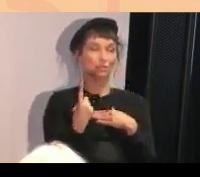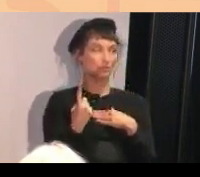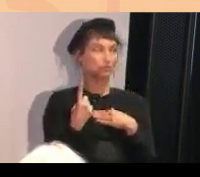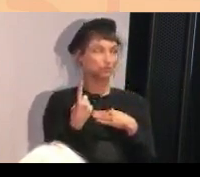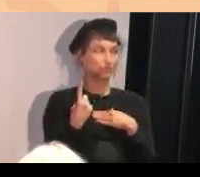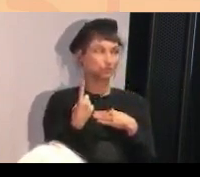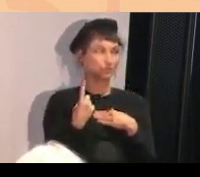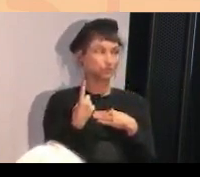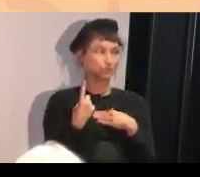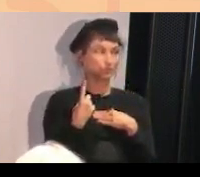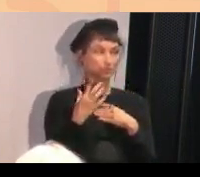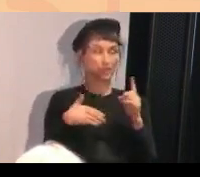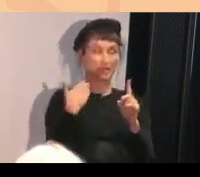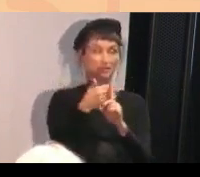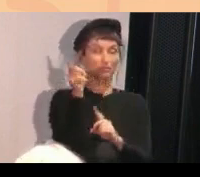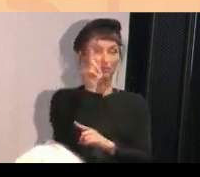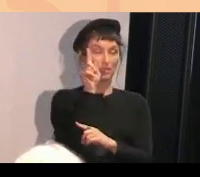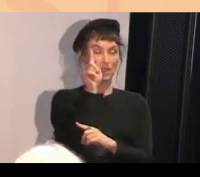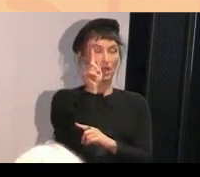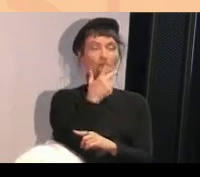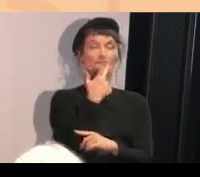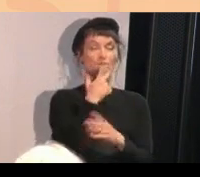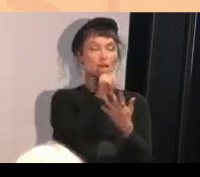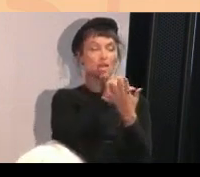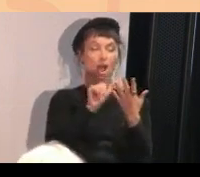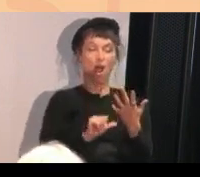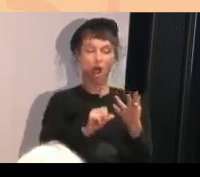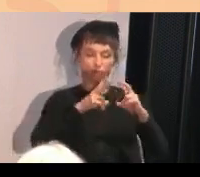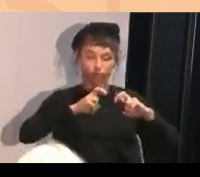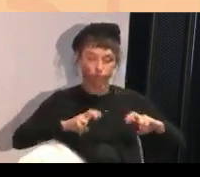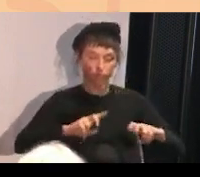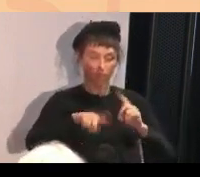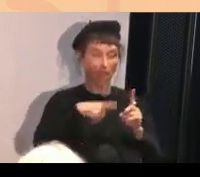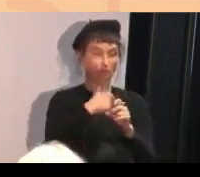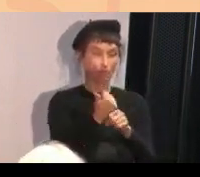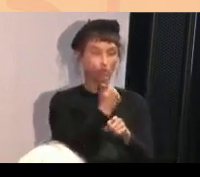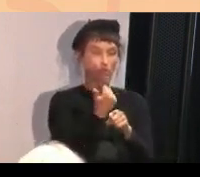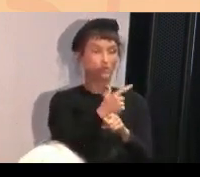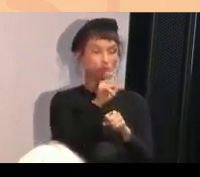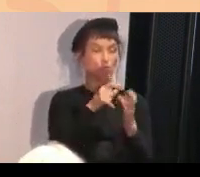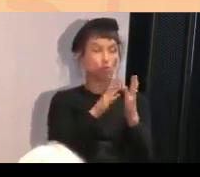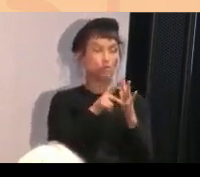through to the recent fake art inquiry and the productivity commission's Visual Arts study